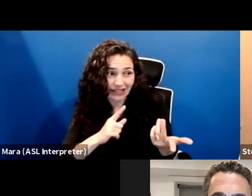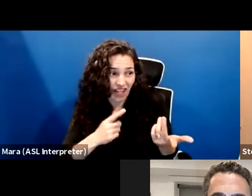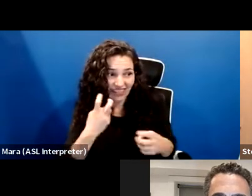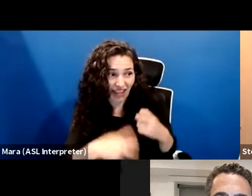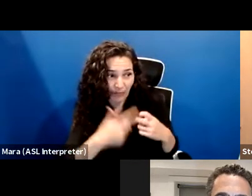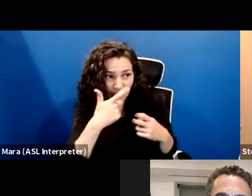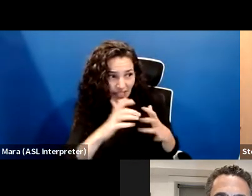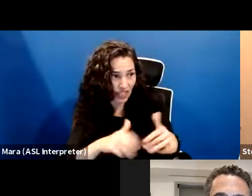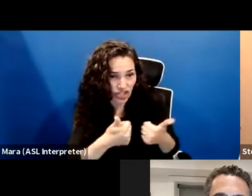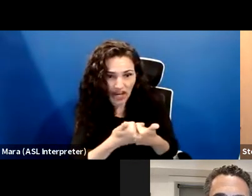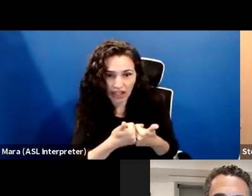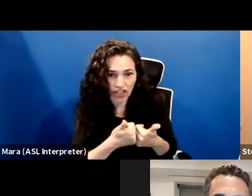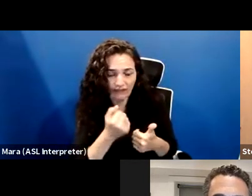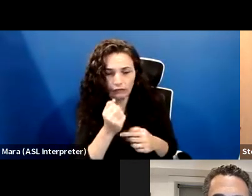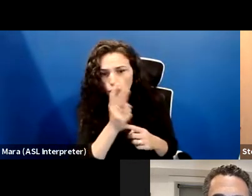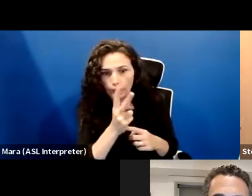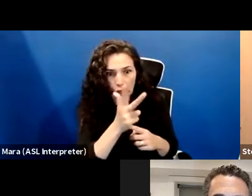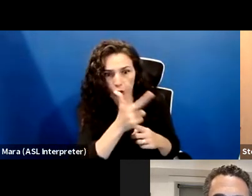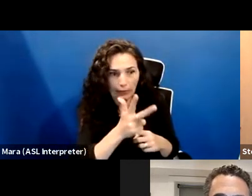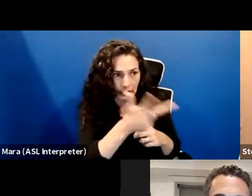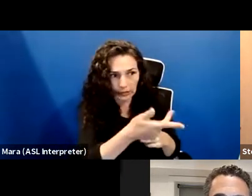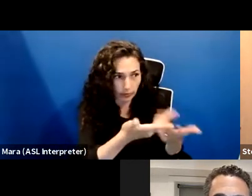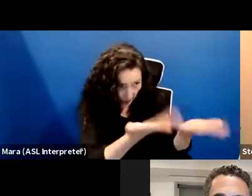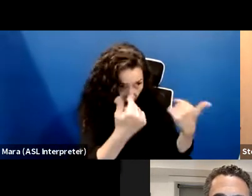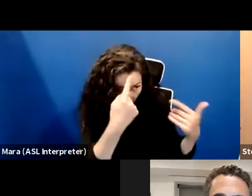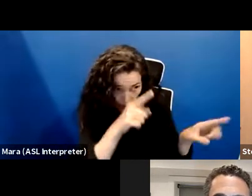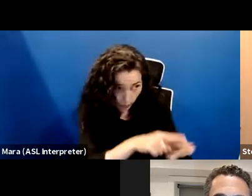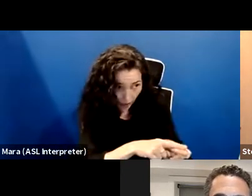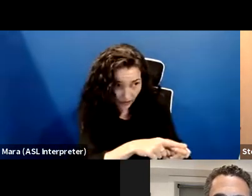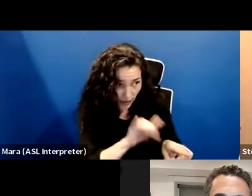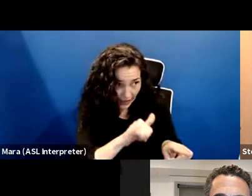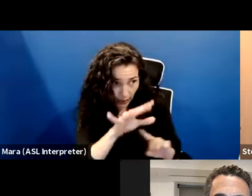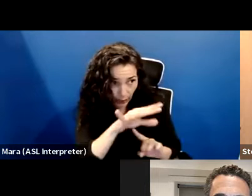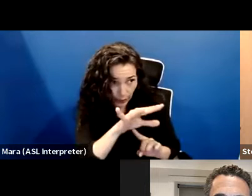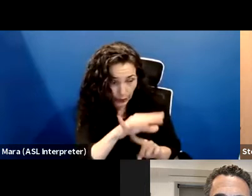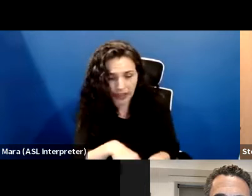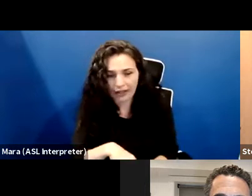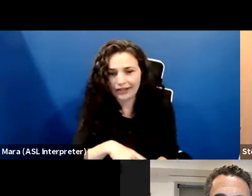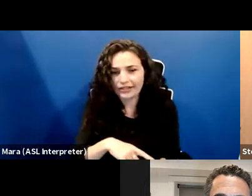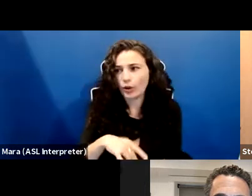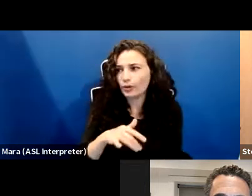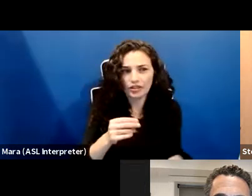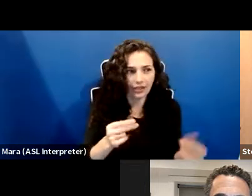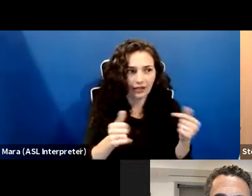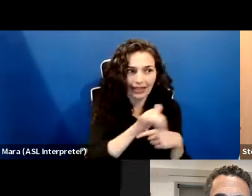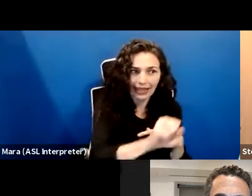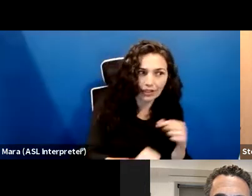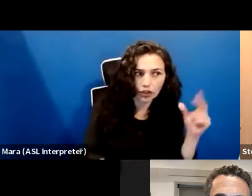I mean, I have to see them fairly quickly. So there was really only minutes to a yes or no. And once they said, yes, then,